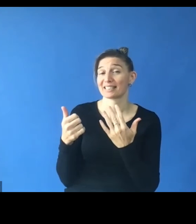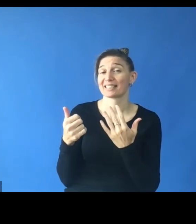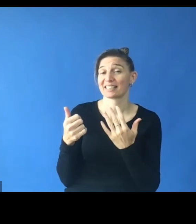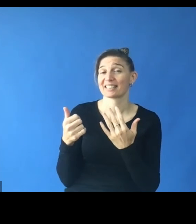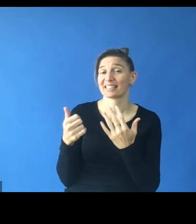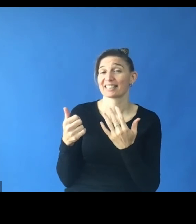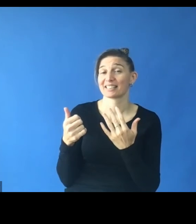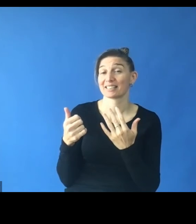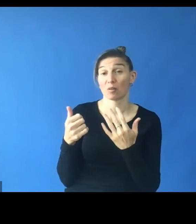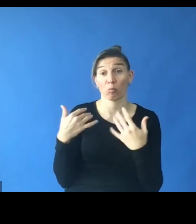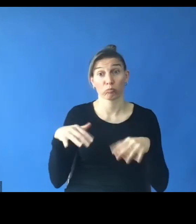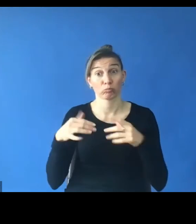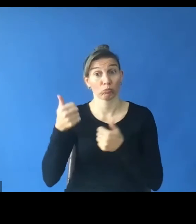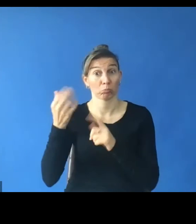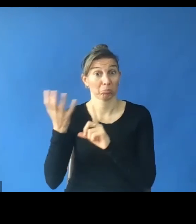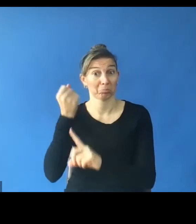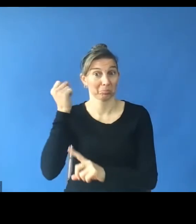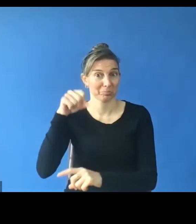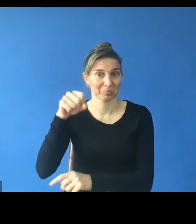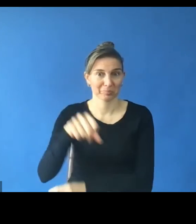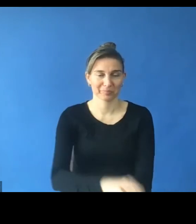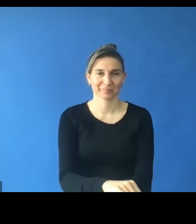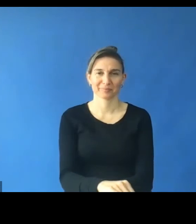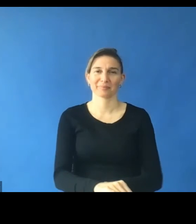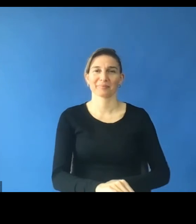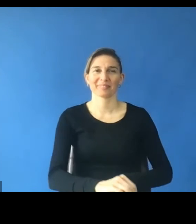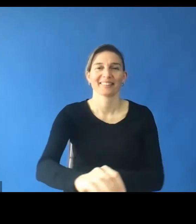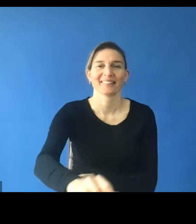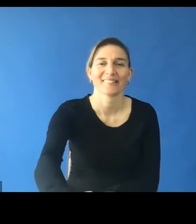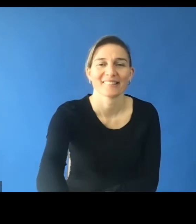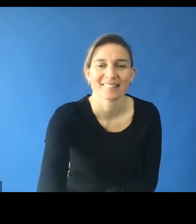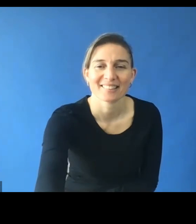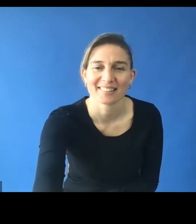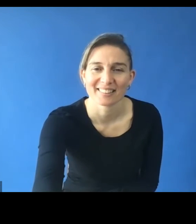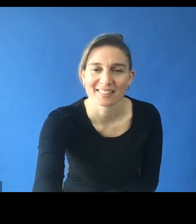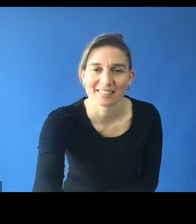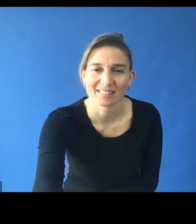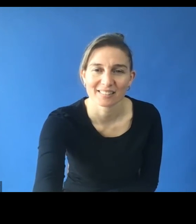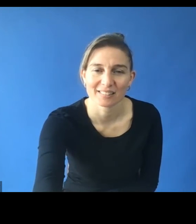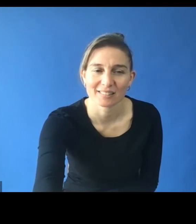Very good score. I'll hand it back to Sophie. Thank you very much.